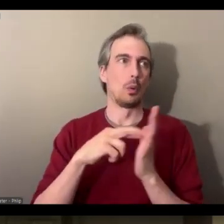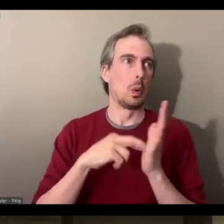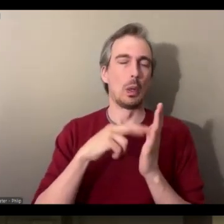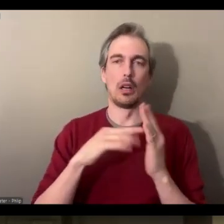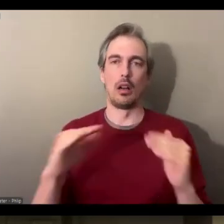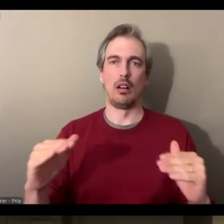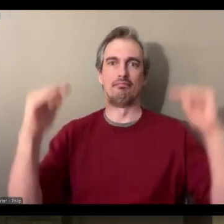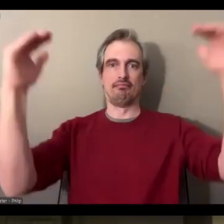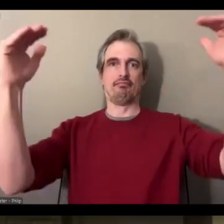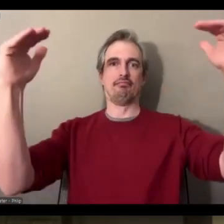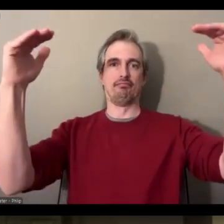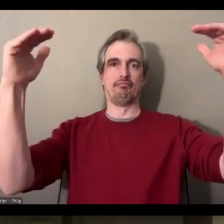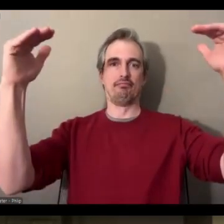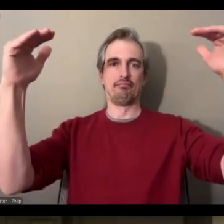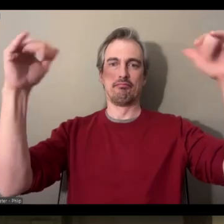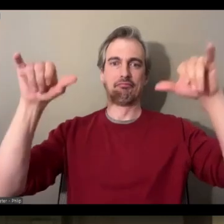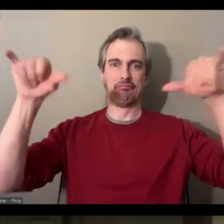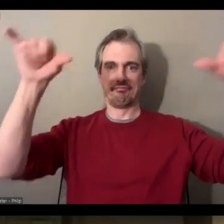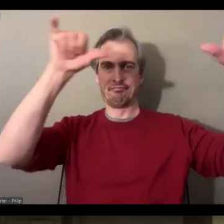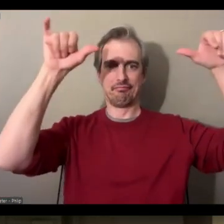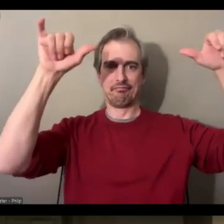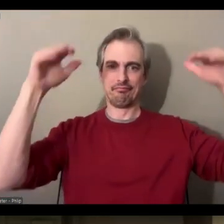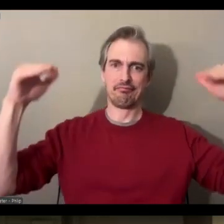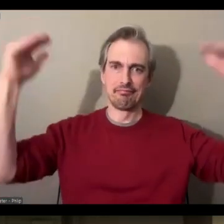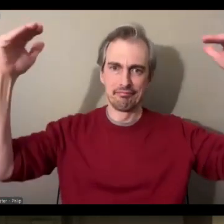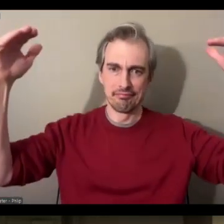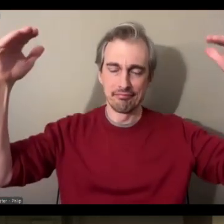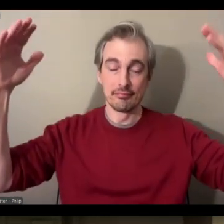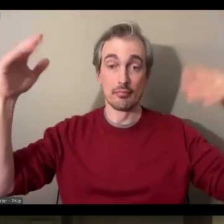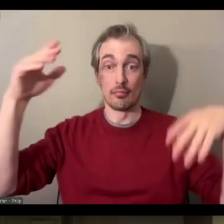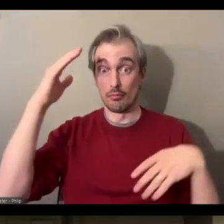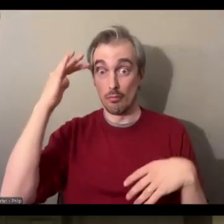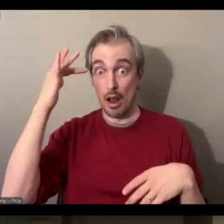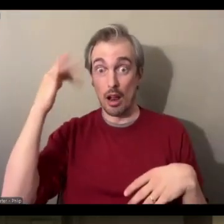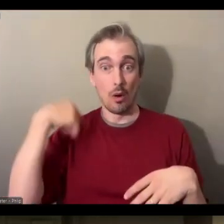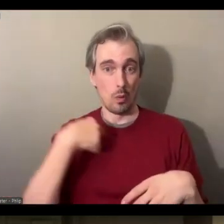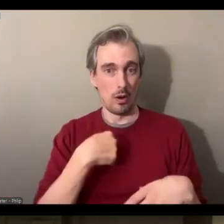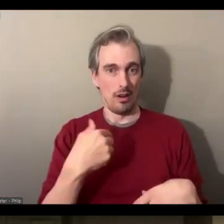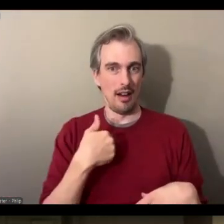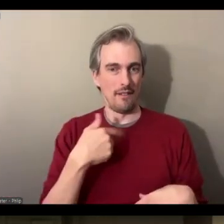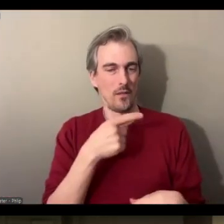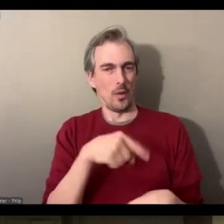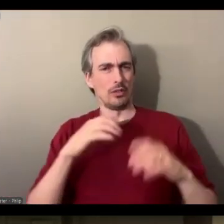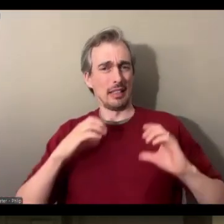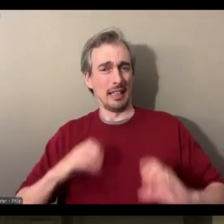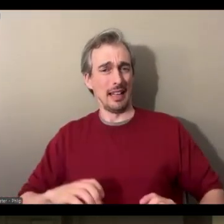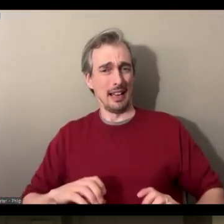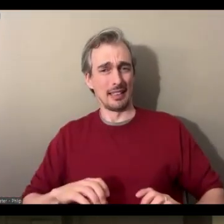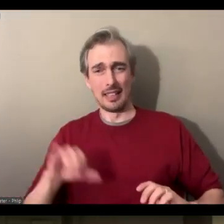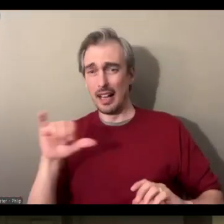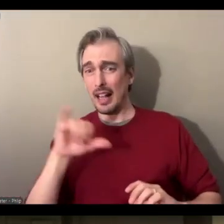who have the luxury, like PAC, of being able to say to us on the first day that I met Vlado...